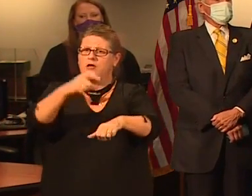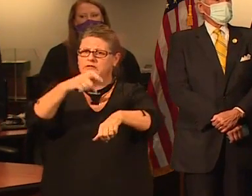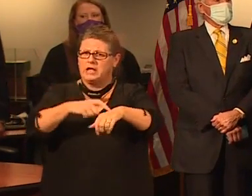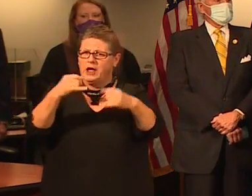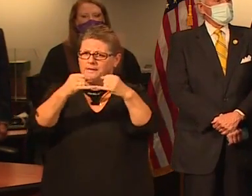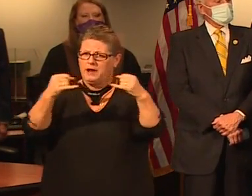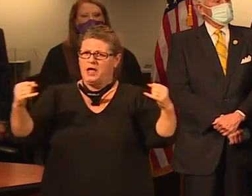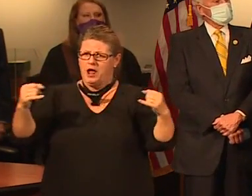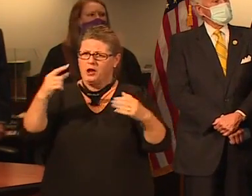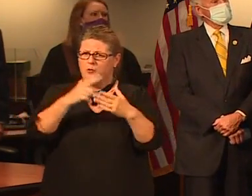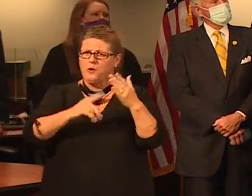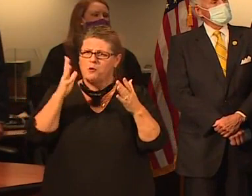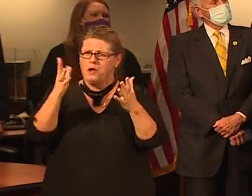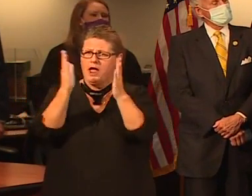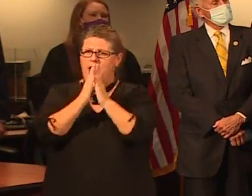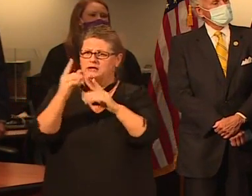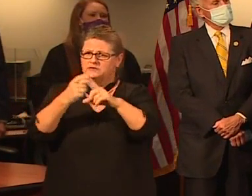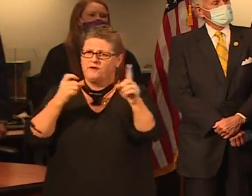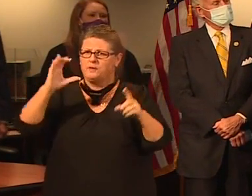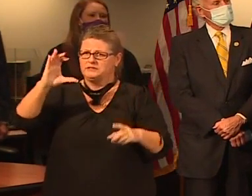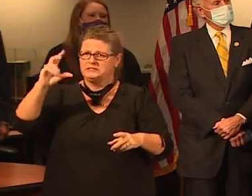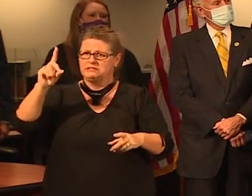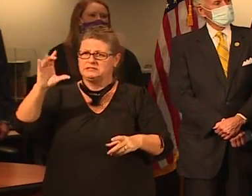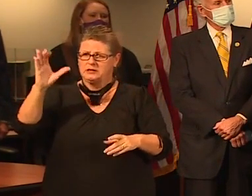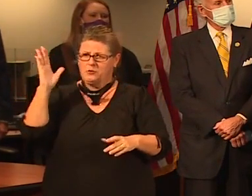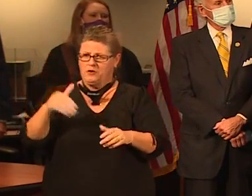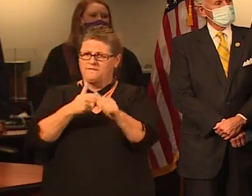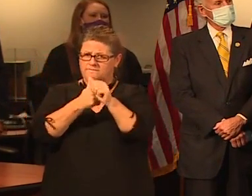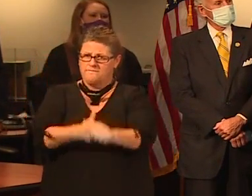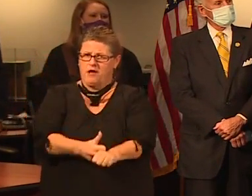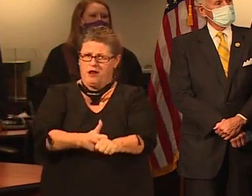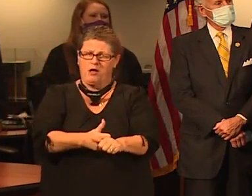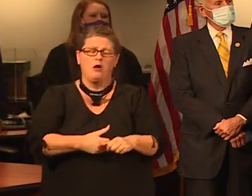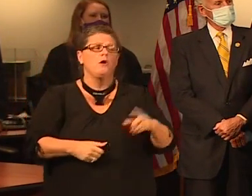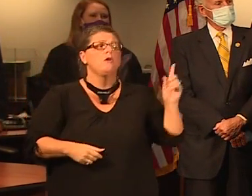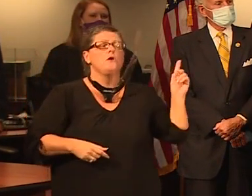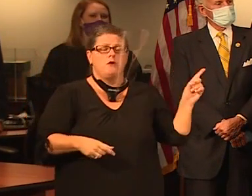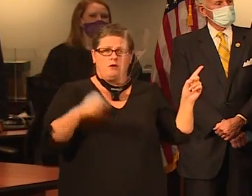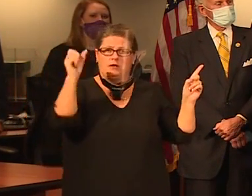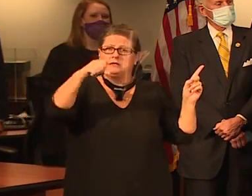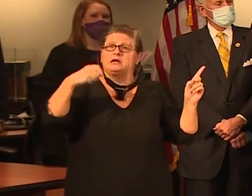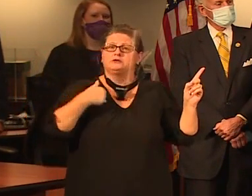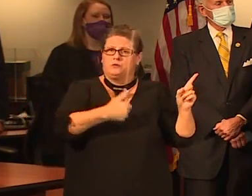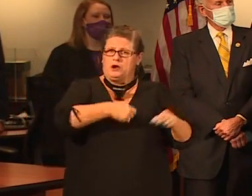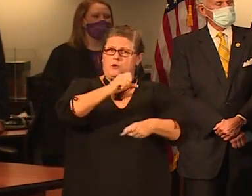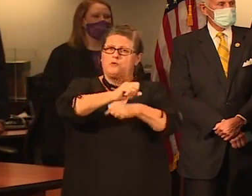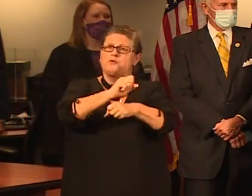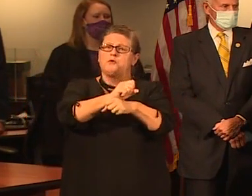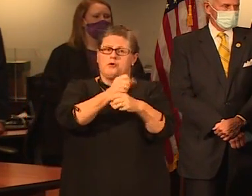IT IS DHEC FOLLOWING THAT TIMELINE IN DETERMINING? RIGHT.